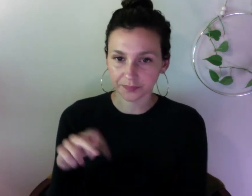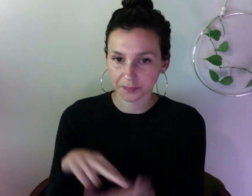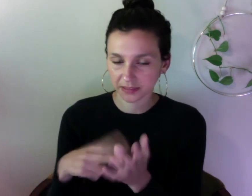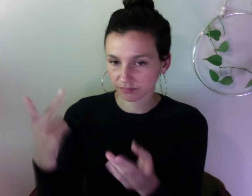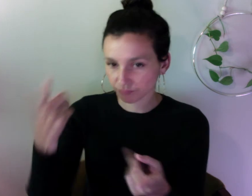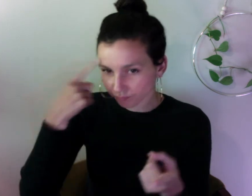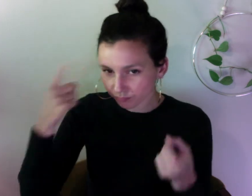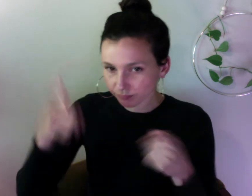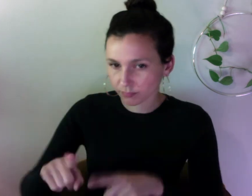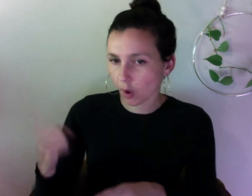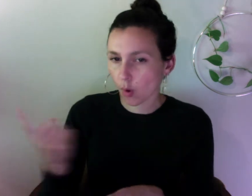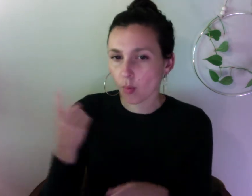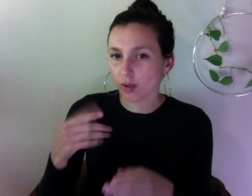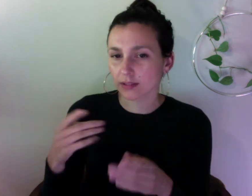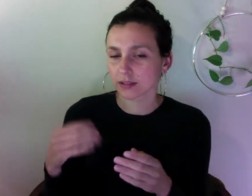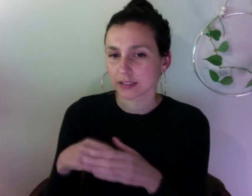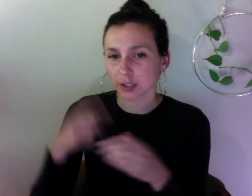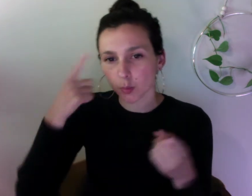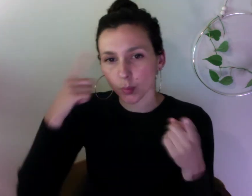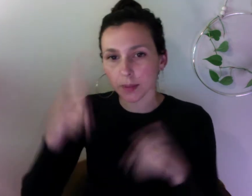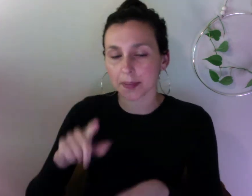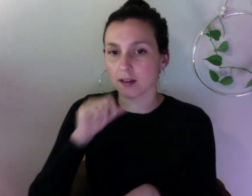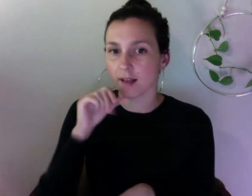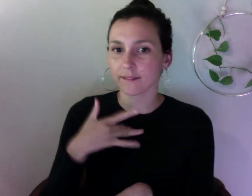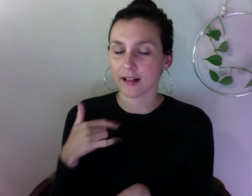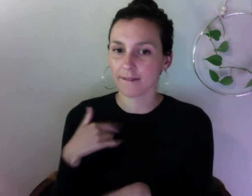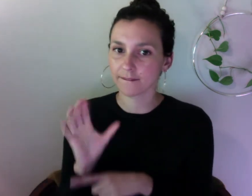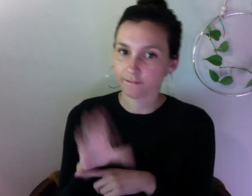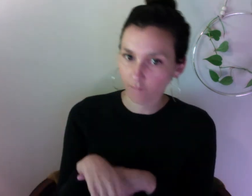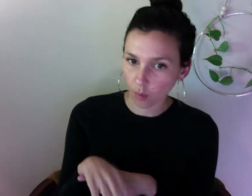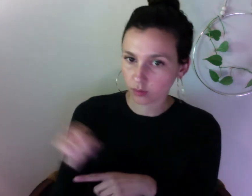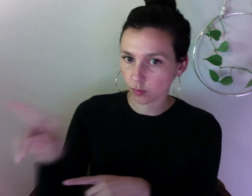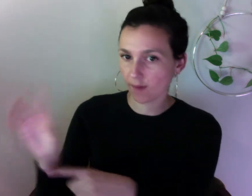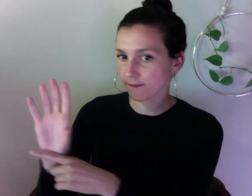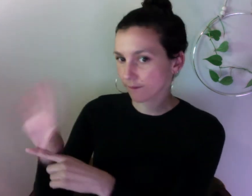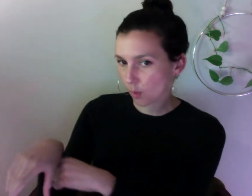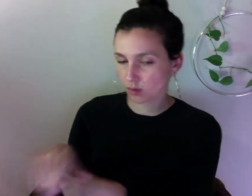This shows that both partners can be in agreement and neither feels forced.